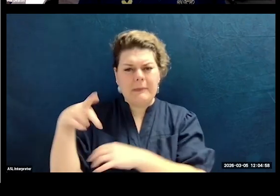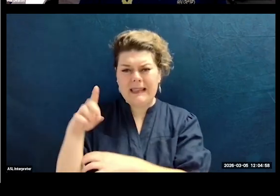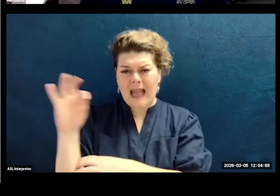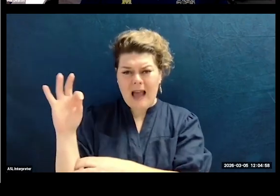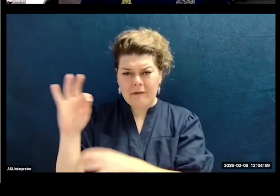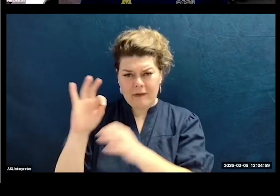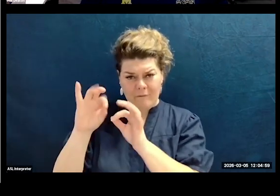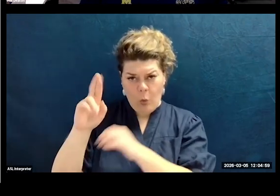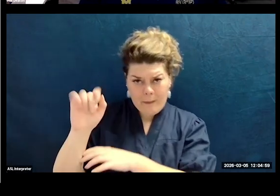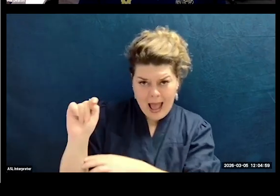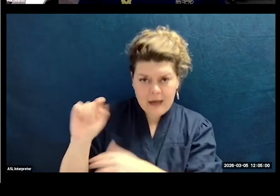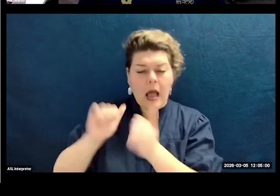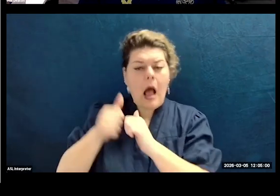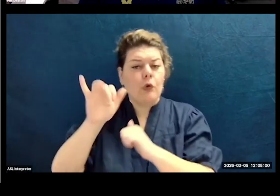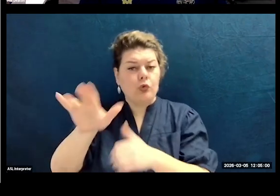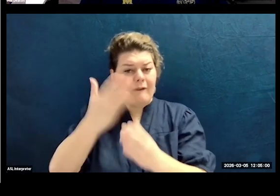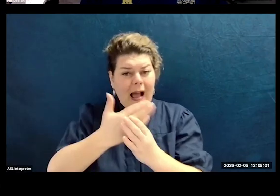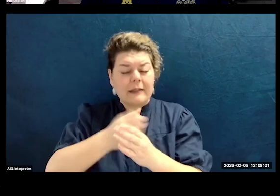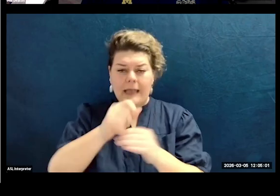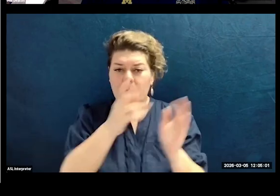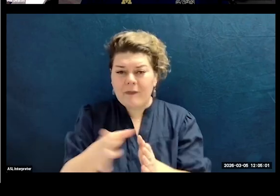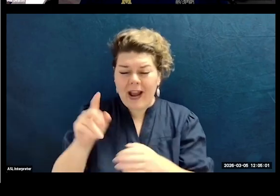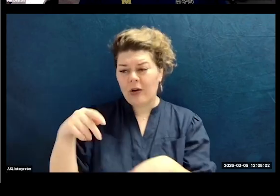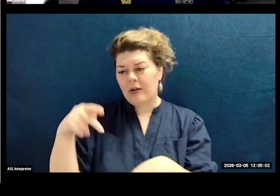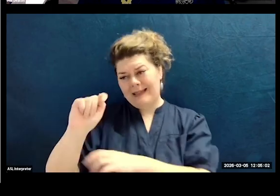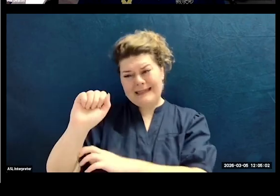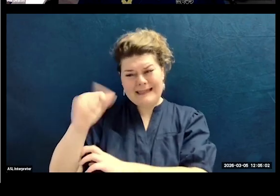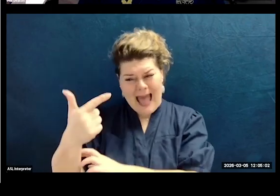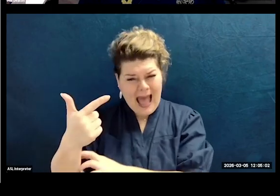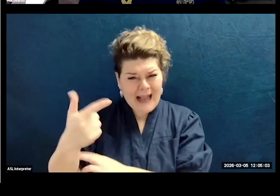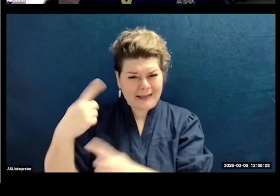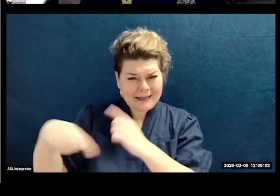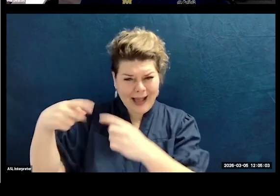and how you can prepare your files for tagging before you port them over to a PDF.